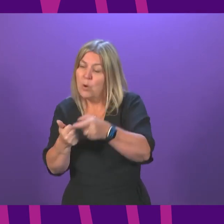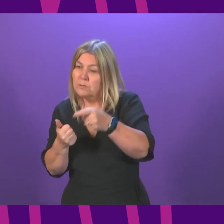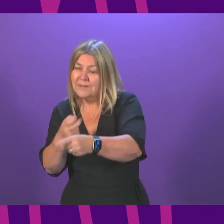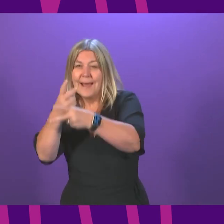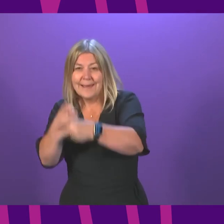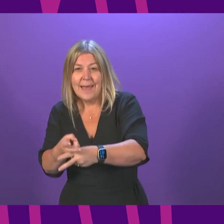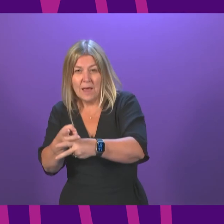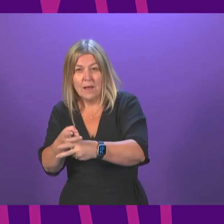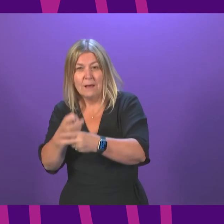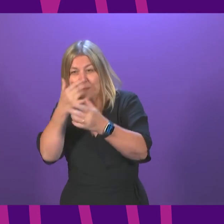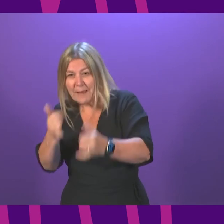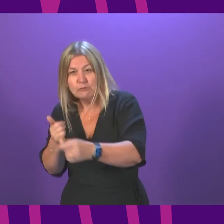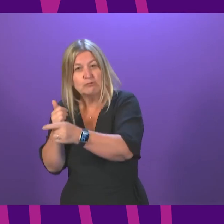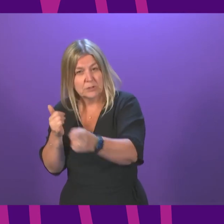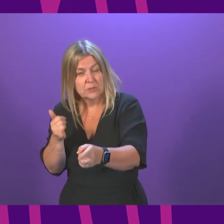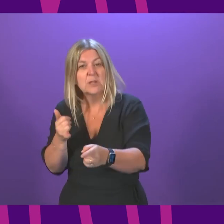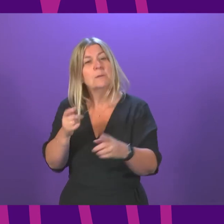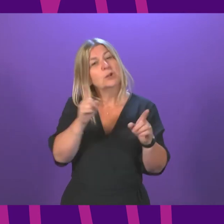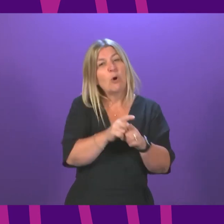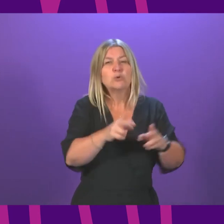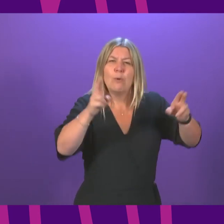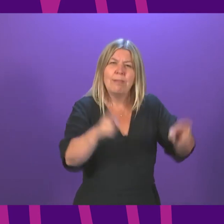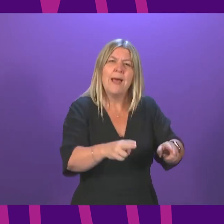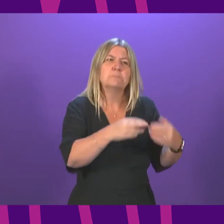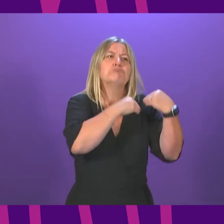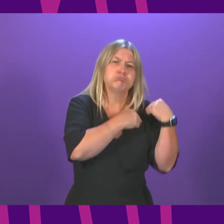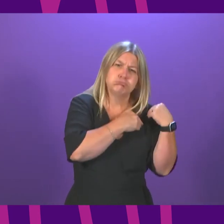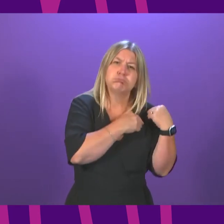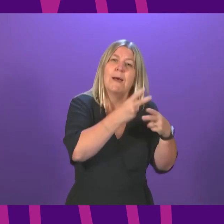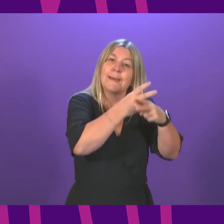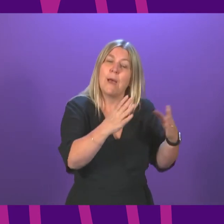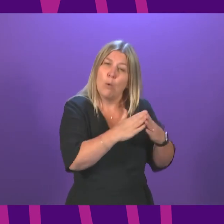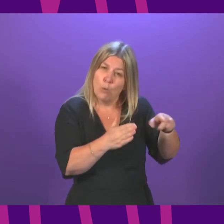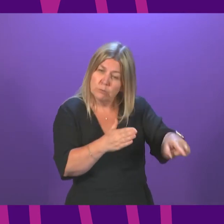eases the burden on care homes, as well as assuring the public and Parliament that there